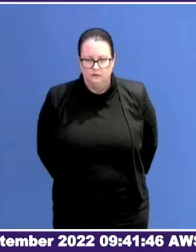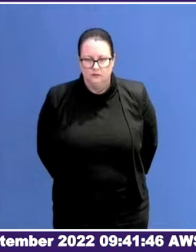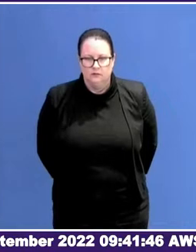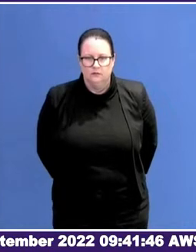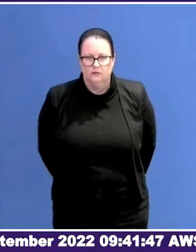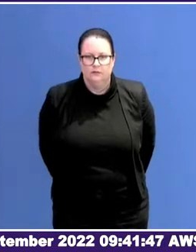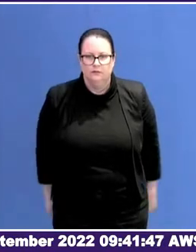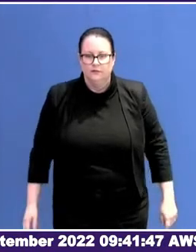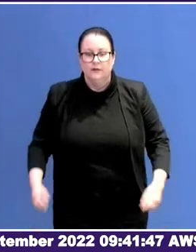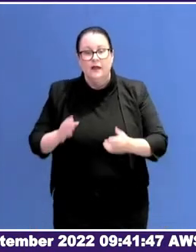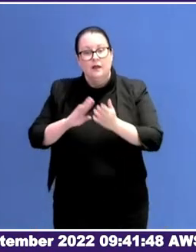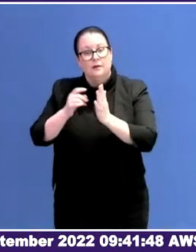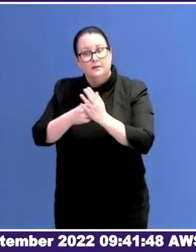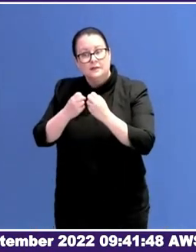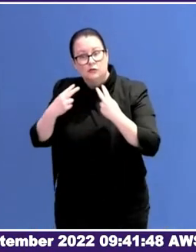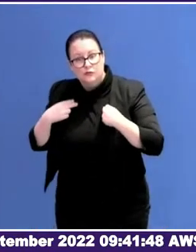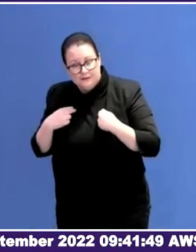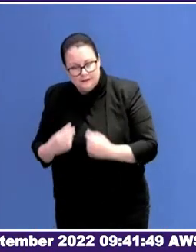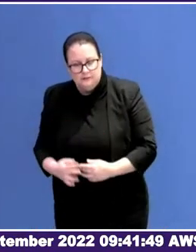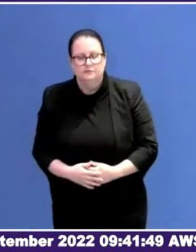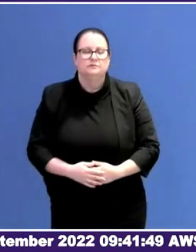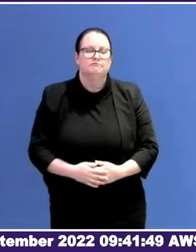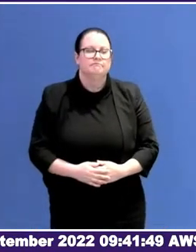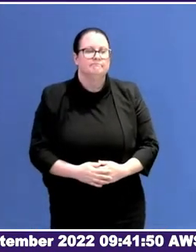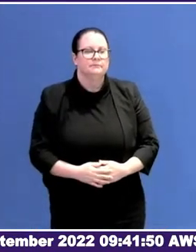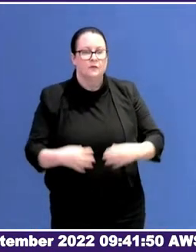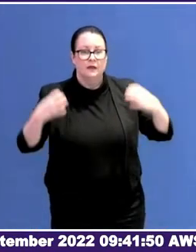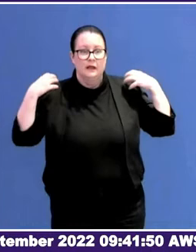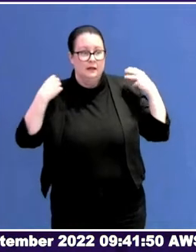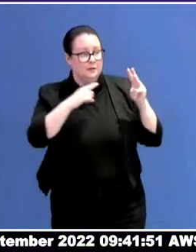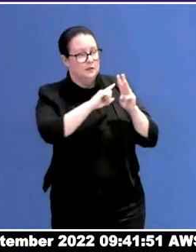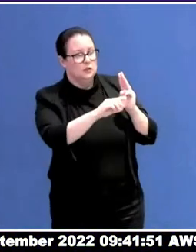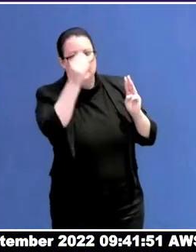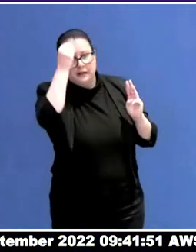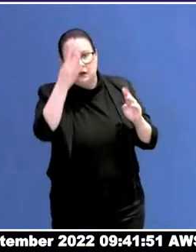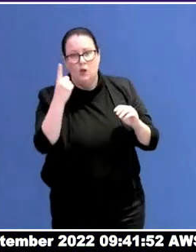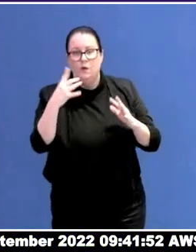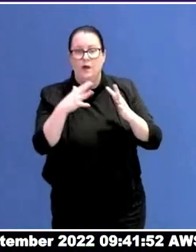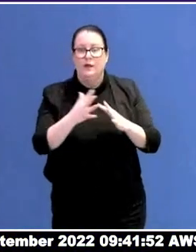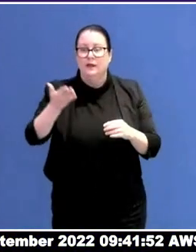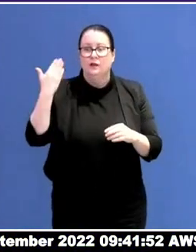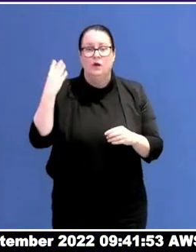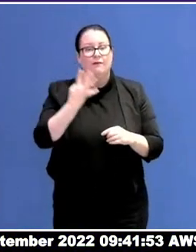Commissioners, can I indicate to you that one week ago on 14 September, Ms